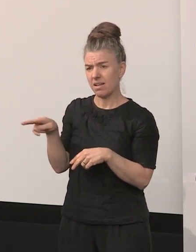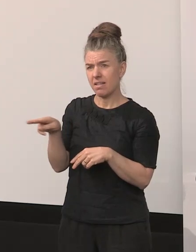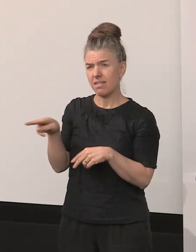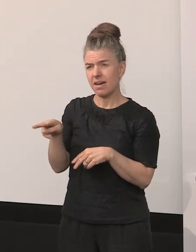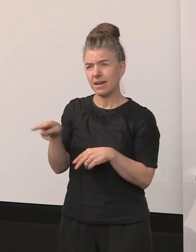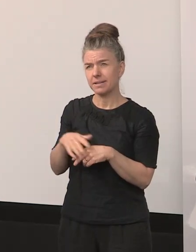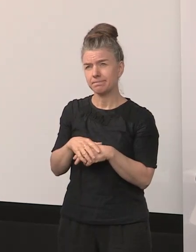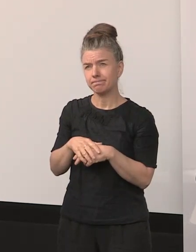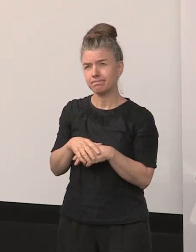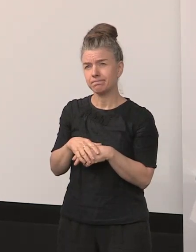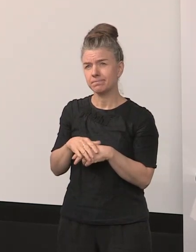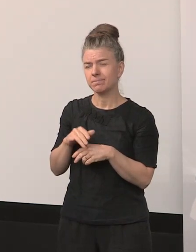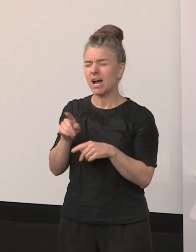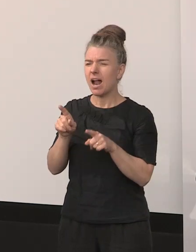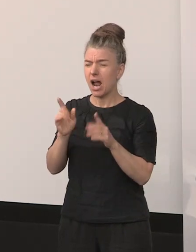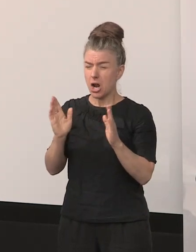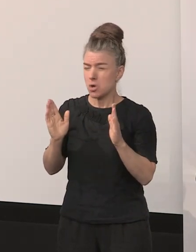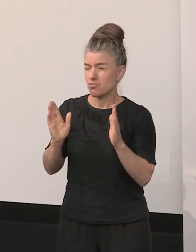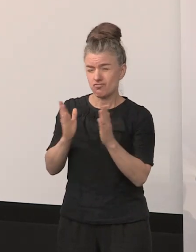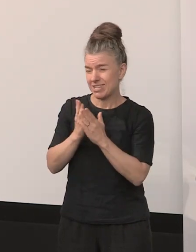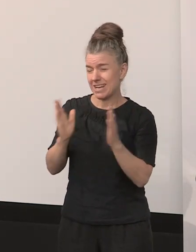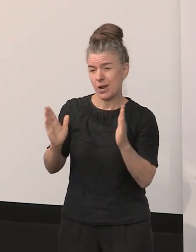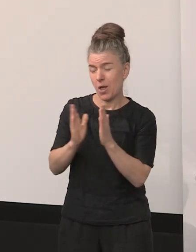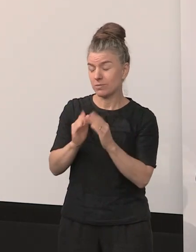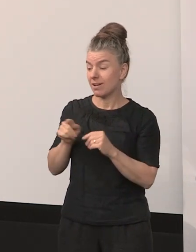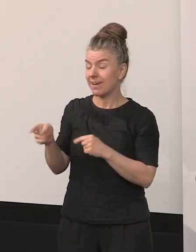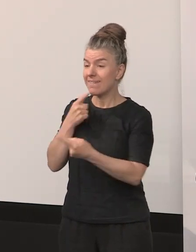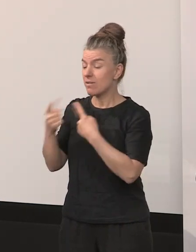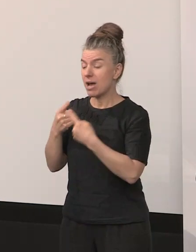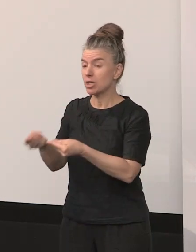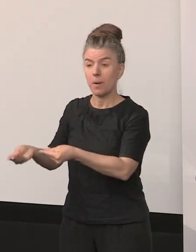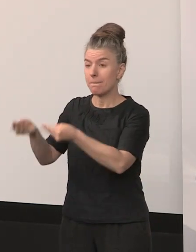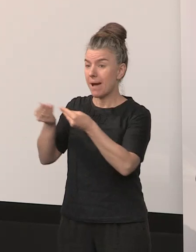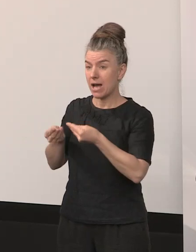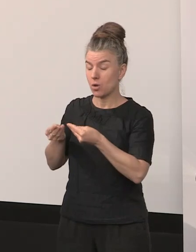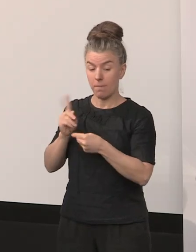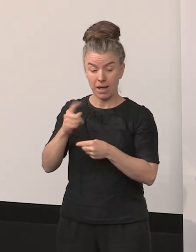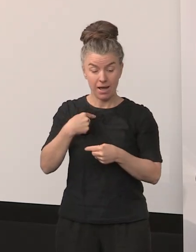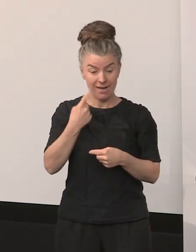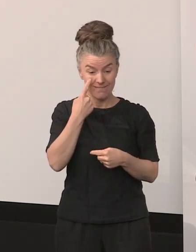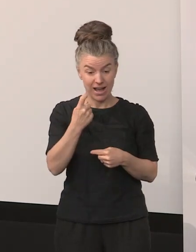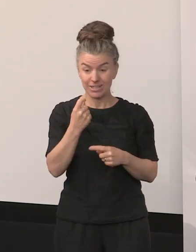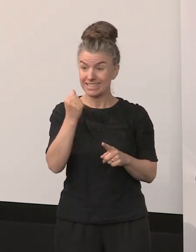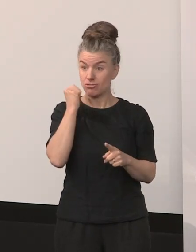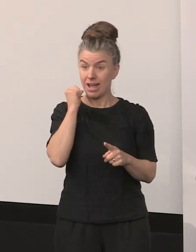evening of that information, they didn't even feel that these people were really - they may be casual contacts.